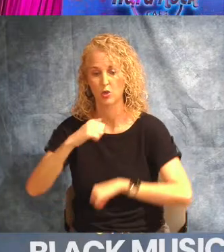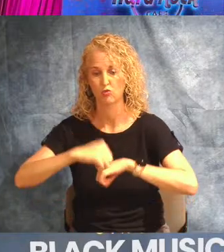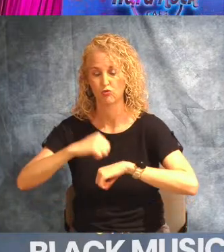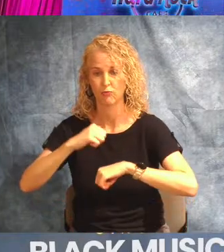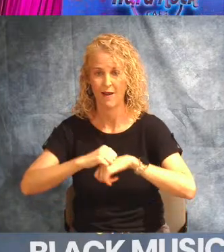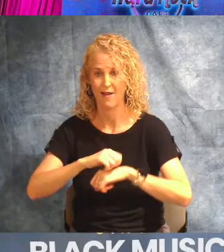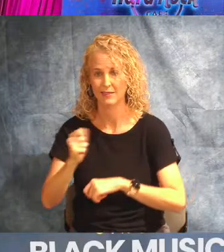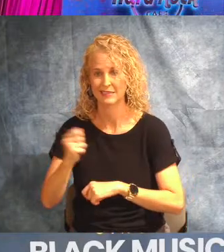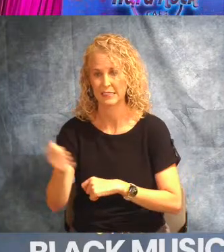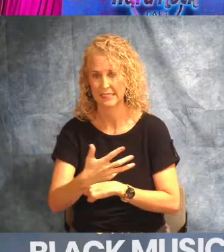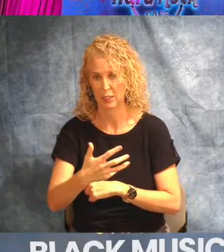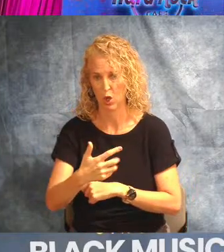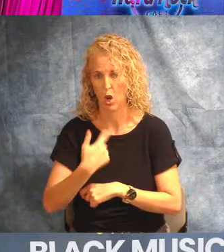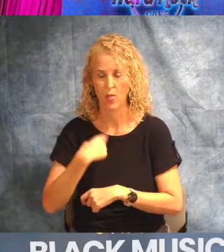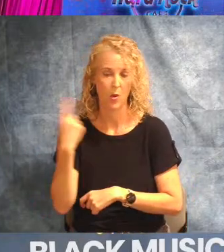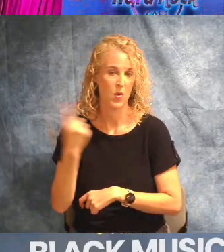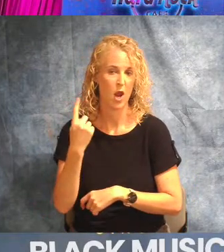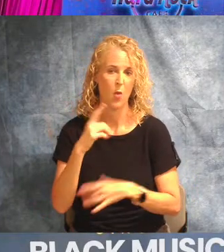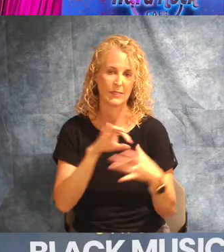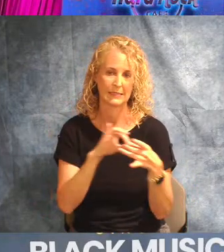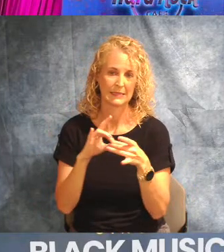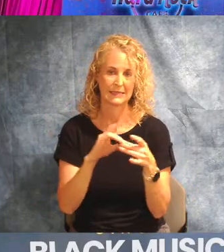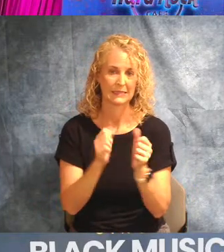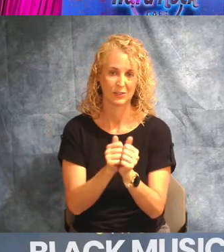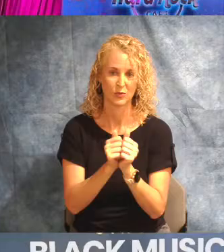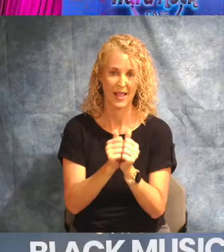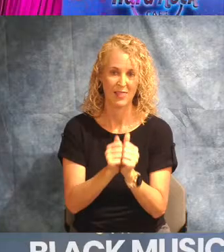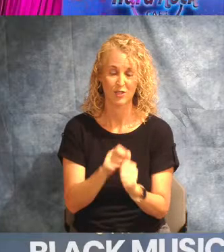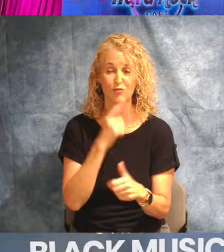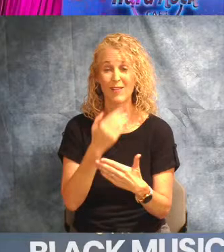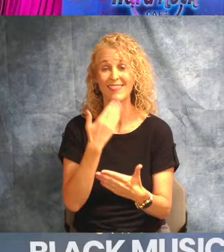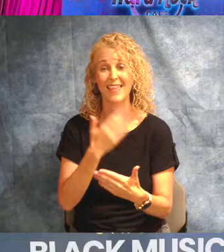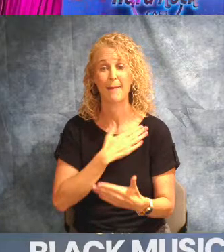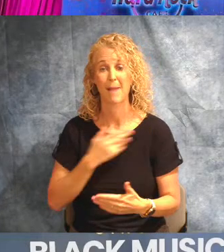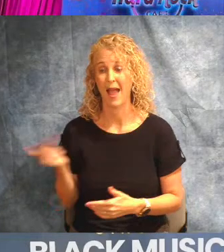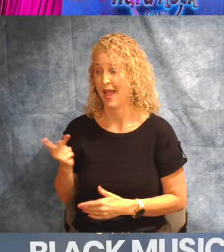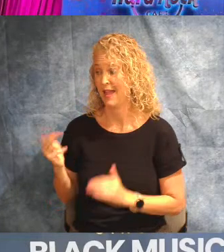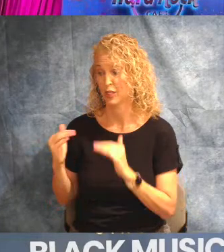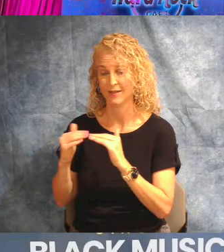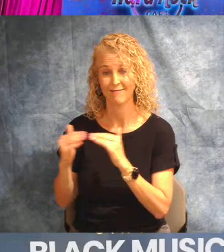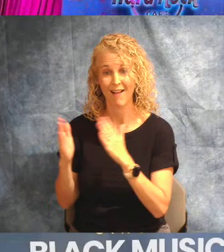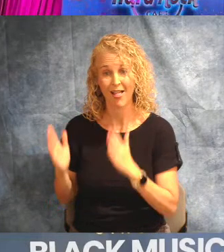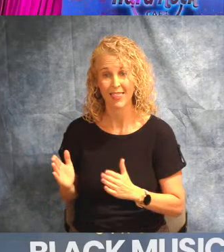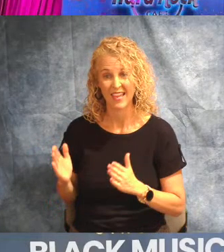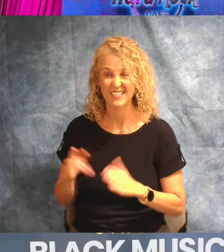that we partner with this and just want to thank my colleagues and everyone that came